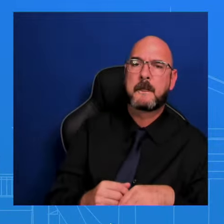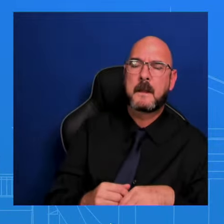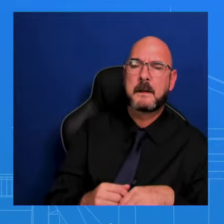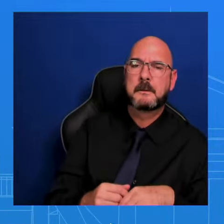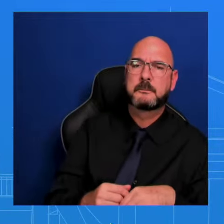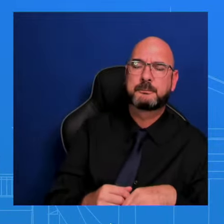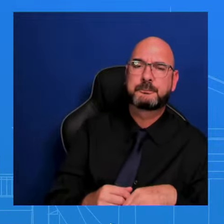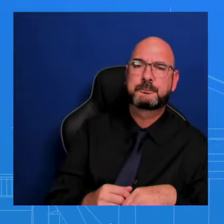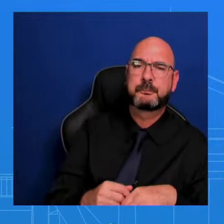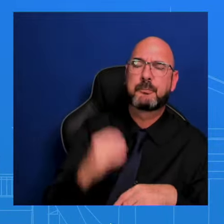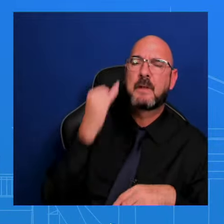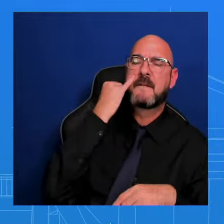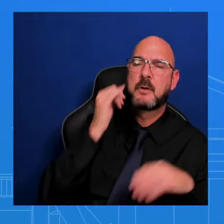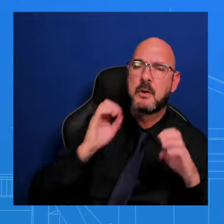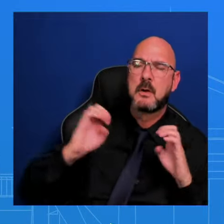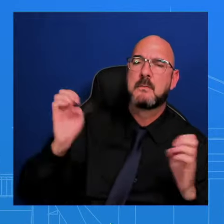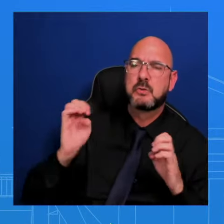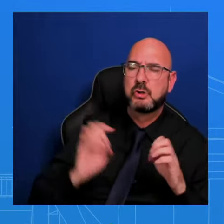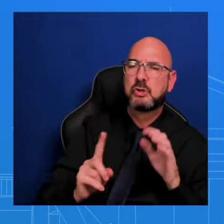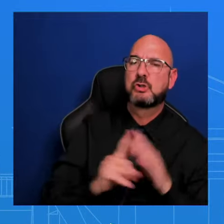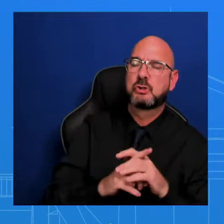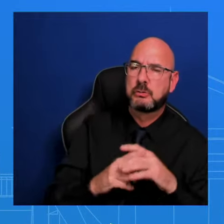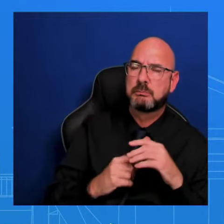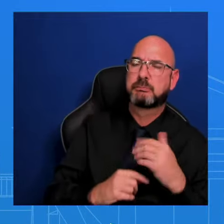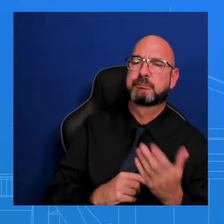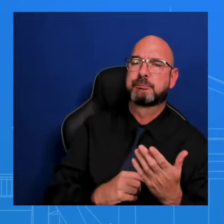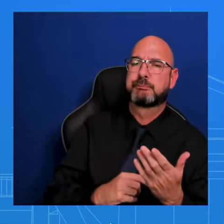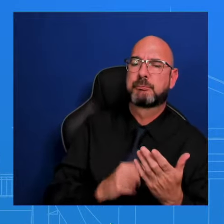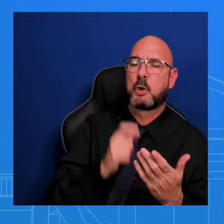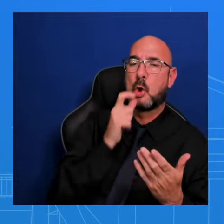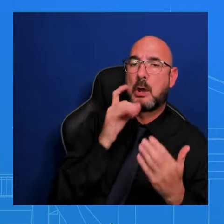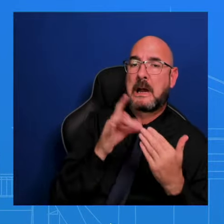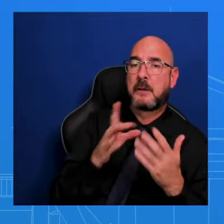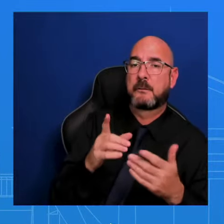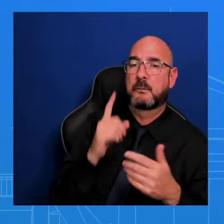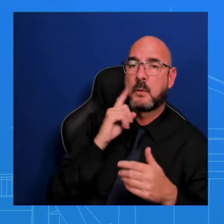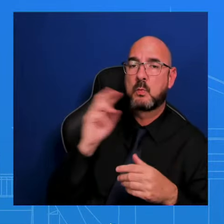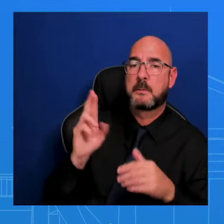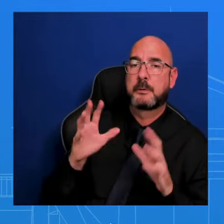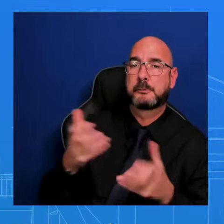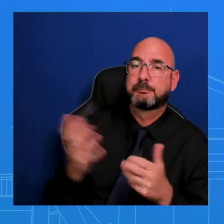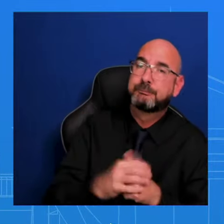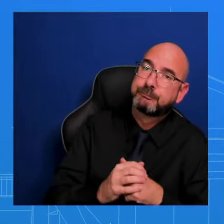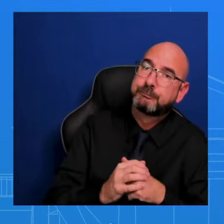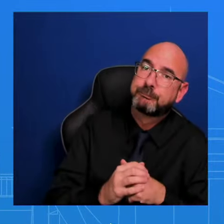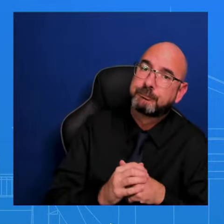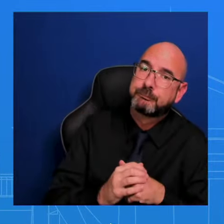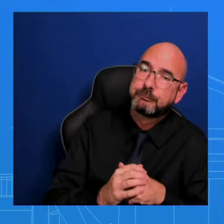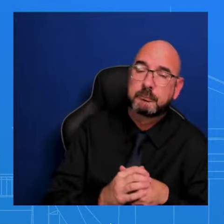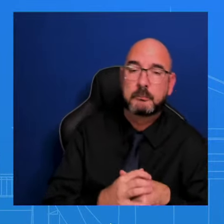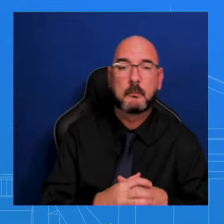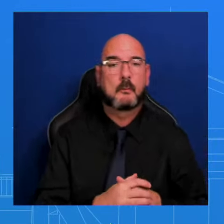the leader of the Republican Conference in the House? Ms. Jean-Pierre: Look, right now, as you know, there's the Speaker Pro Tem, obviously, right? So, he is -- he's --